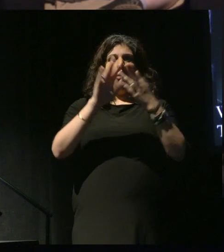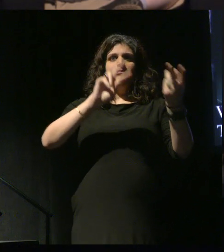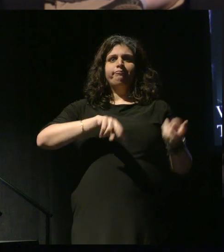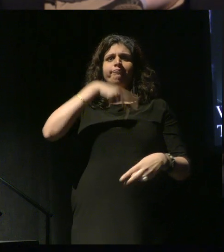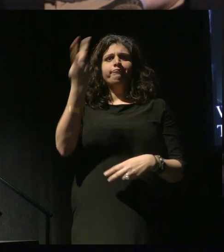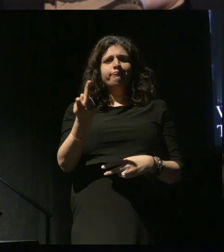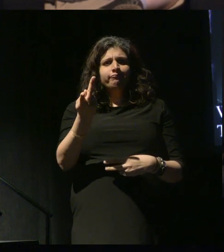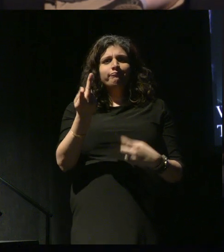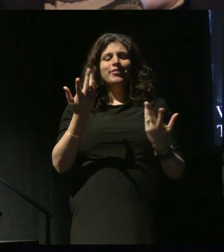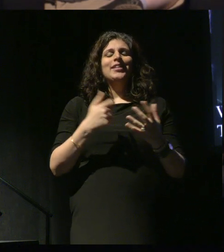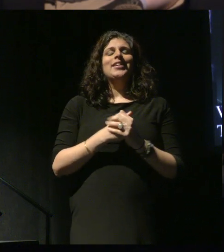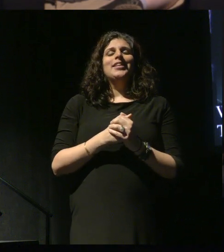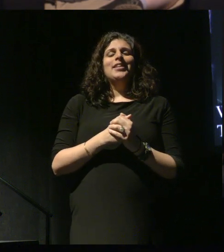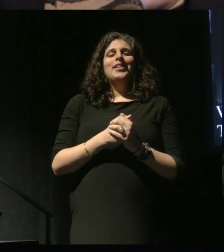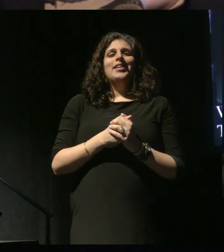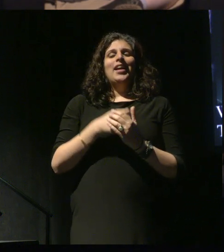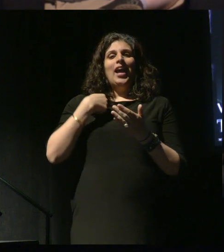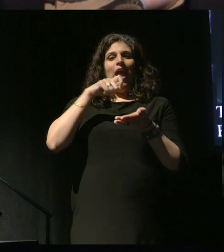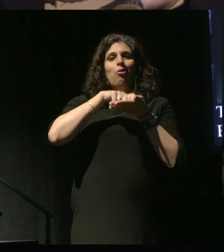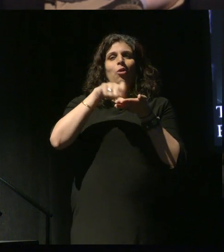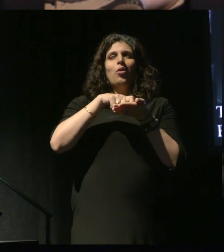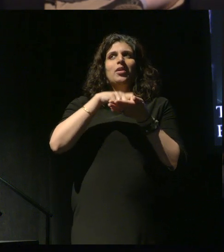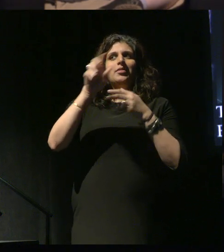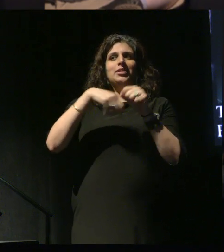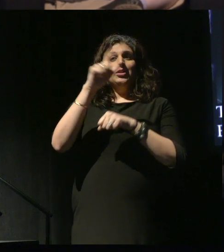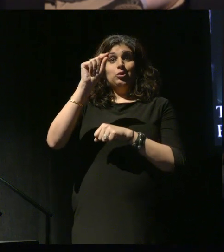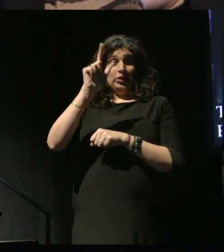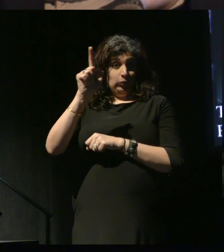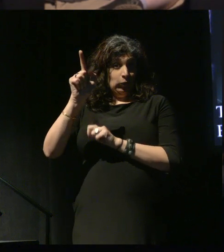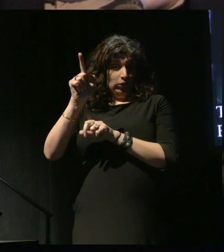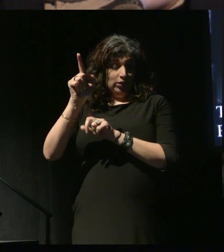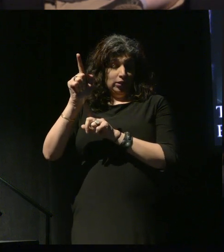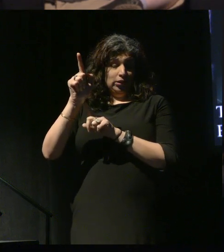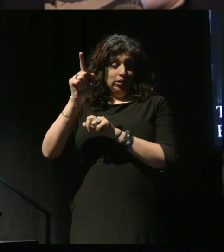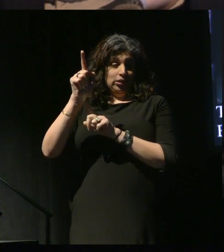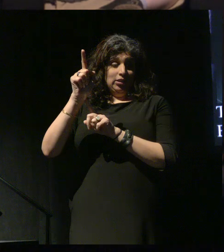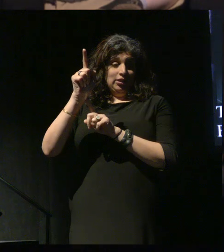You know, I wrote it in 2021, and I really was unsure